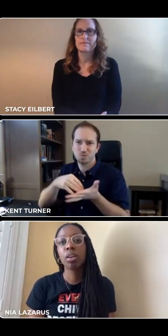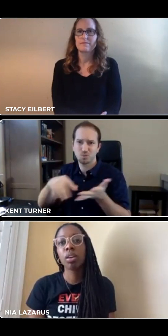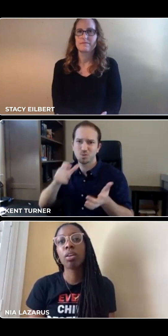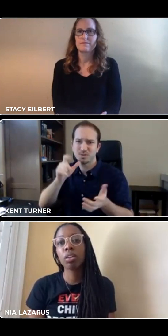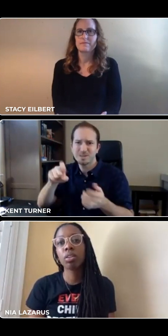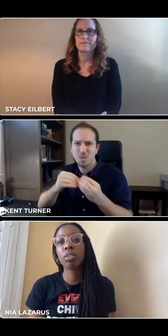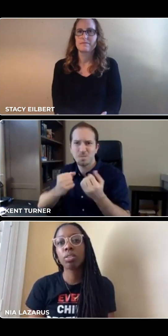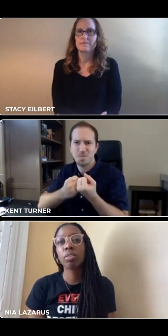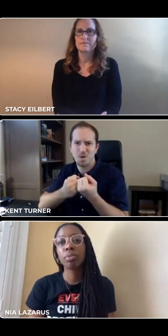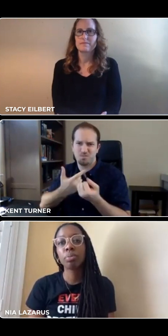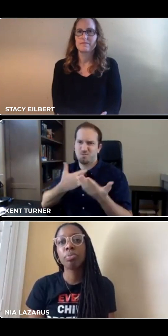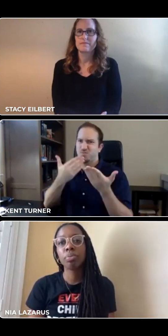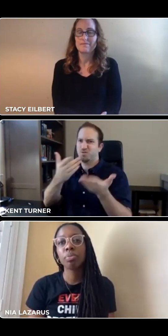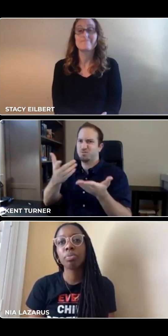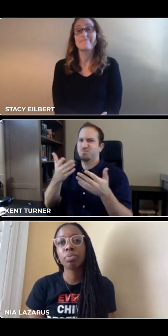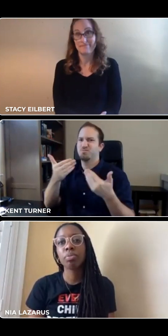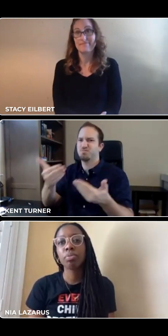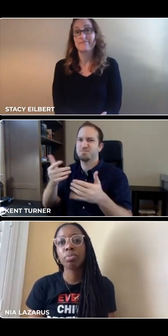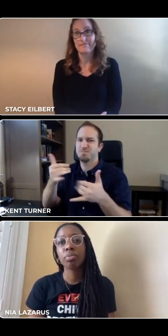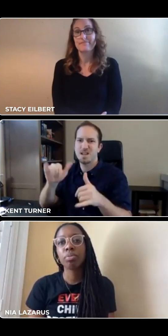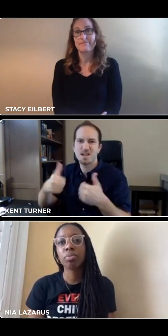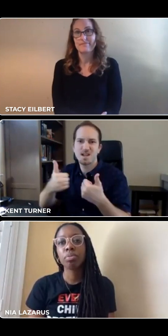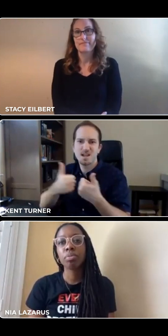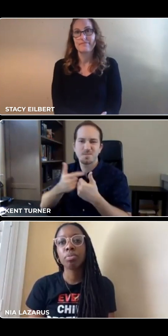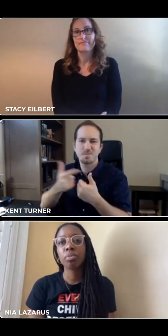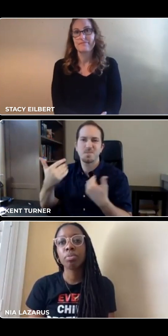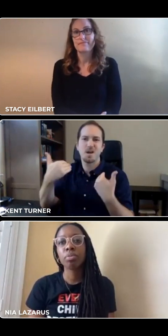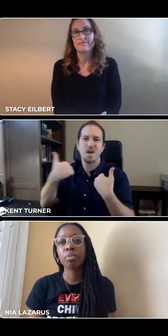So, it helps them develop those skills through those virtual experiences. I'd encourage if